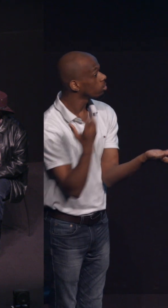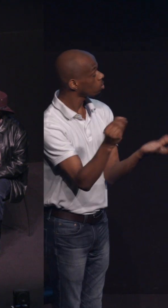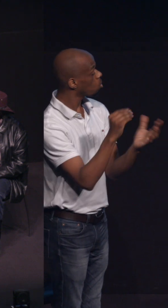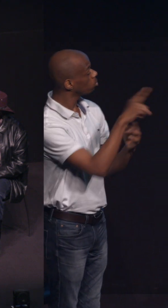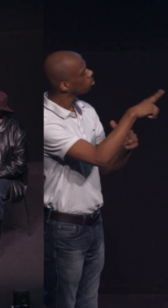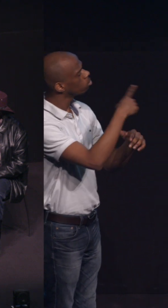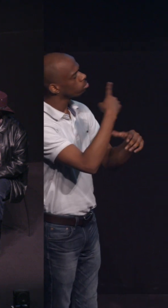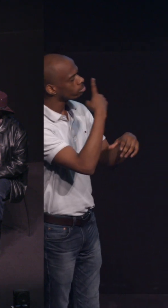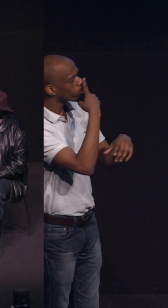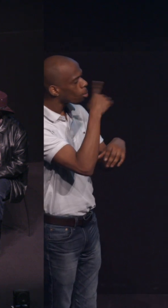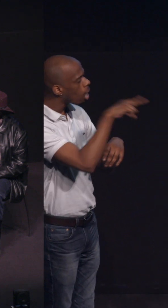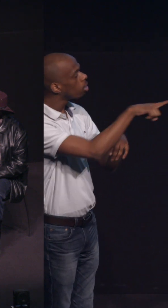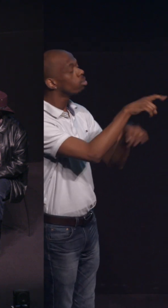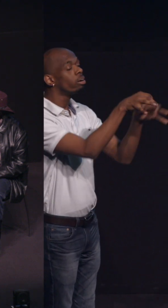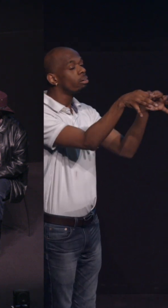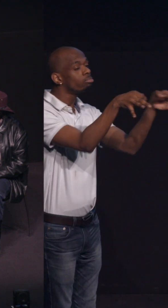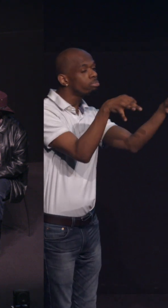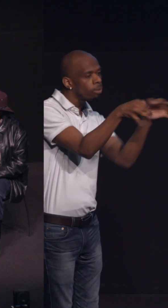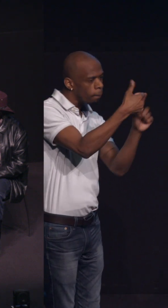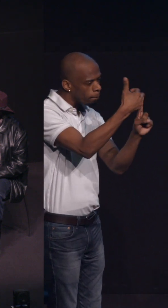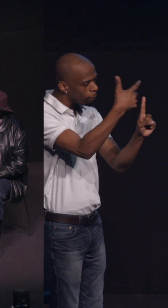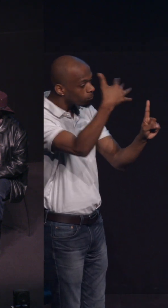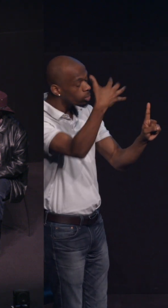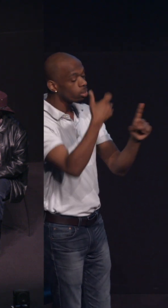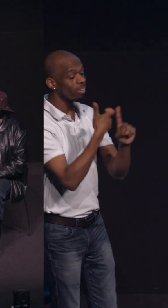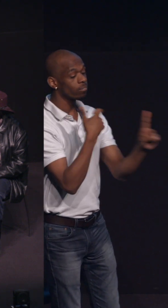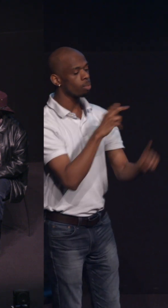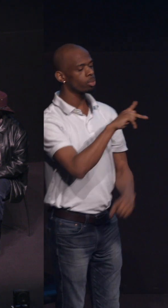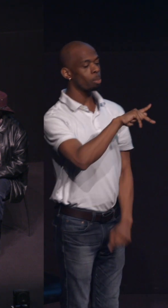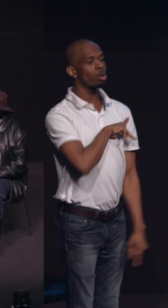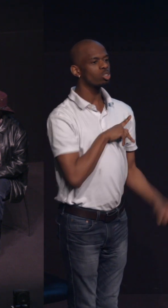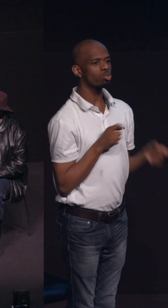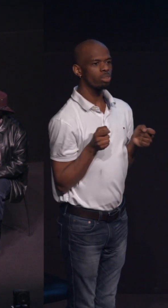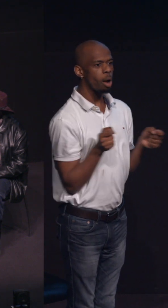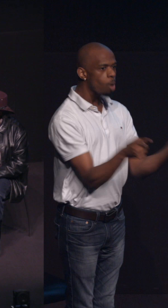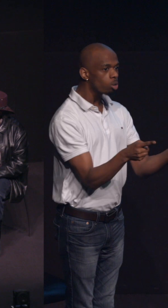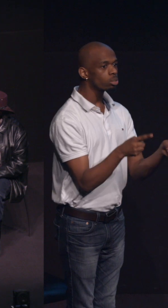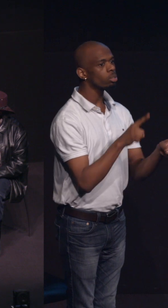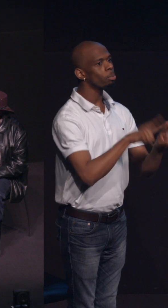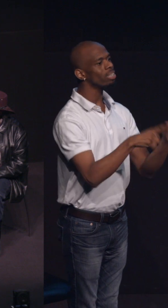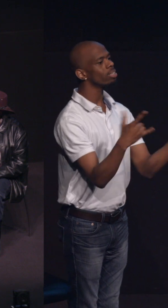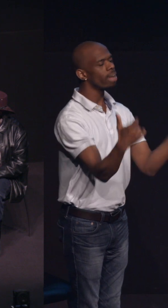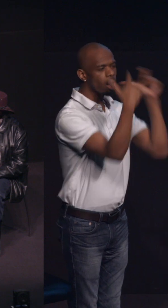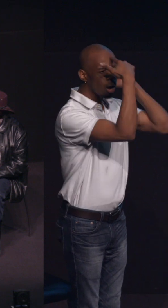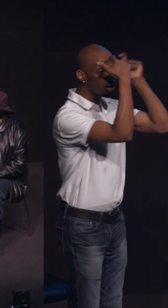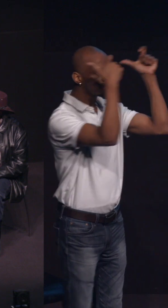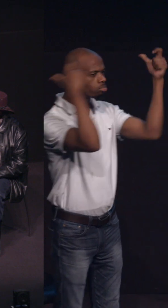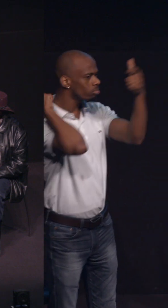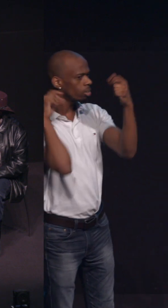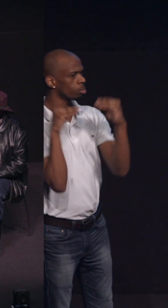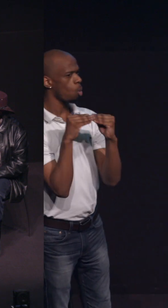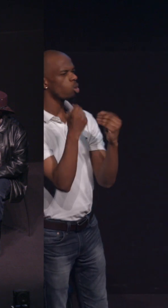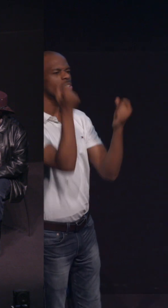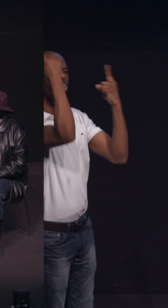just the kind of personal impulses but understanding the role that this work that you were doing in Berkeley would